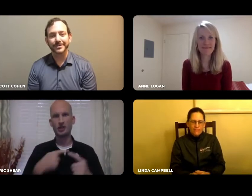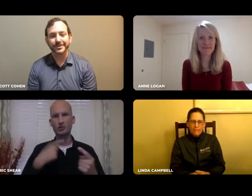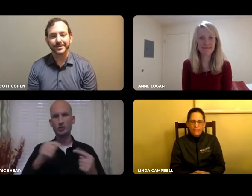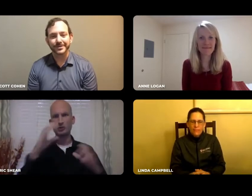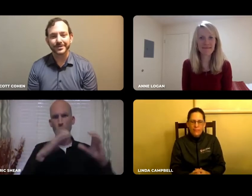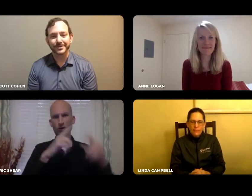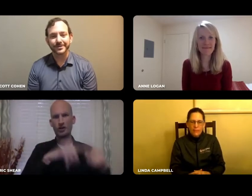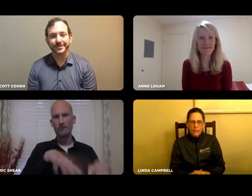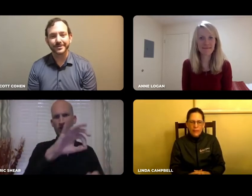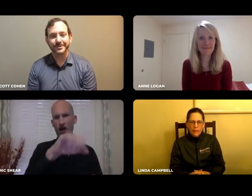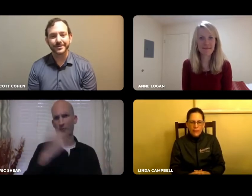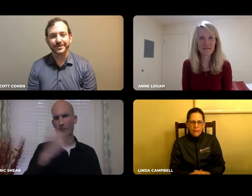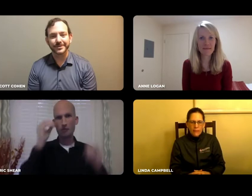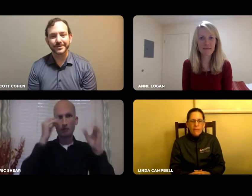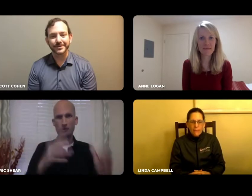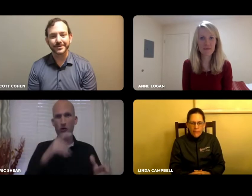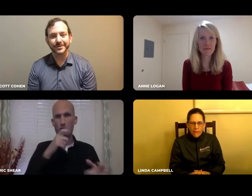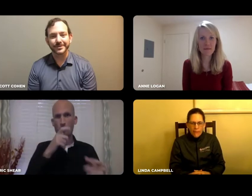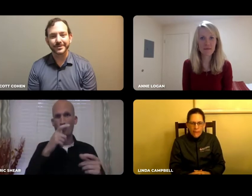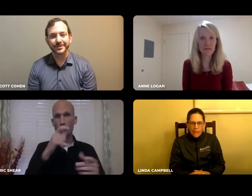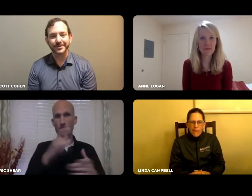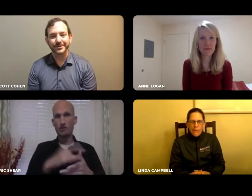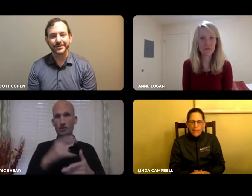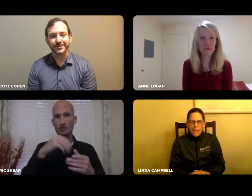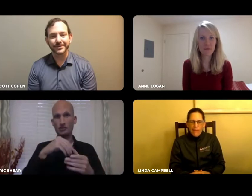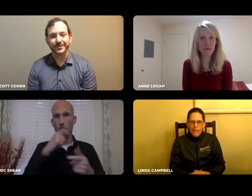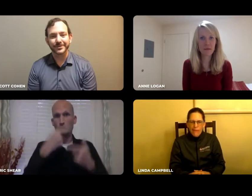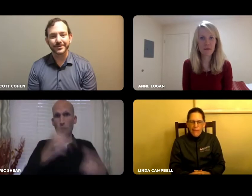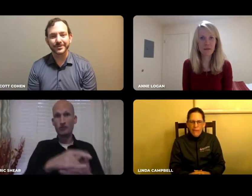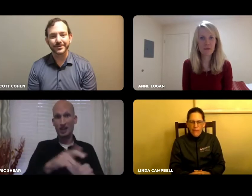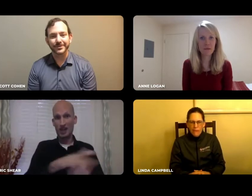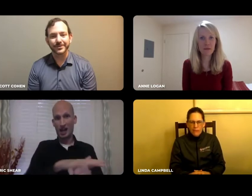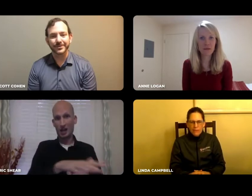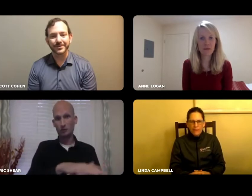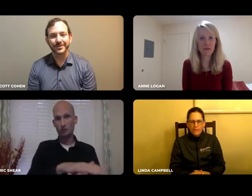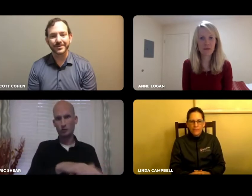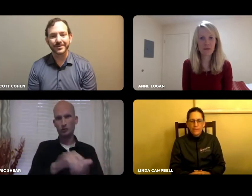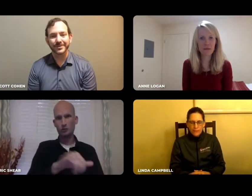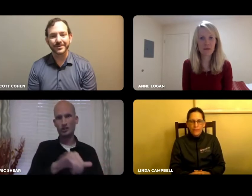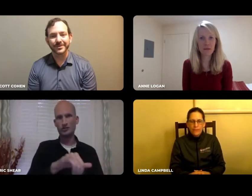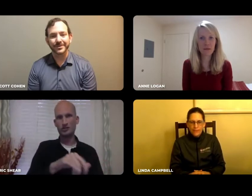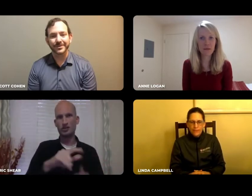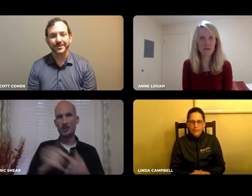I tried to find a professor in that area too.